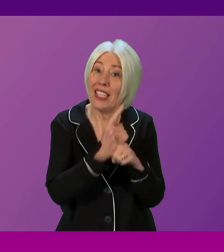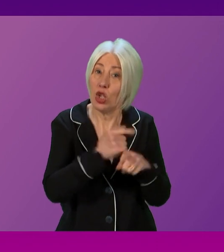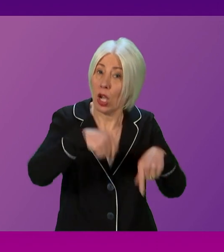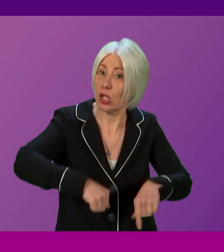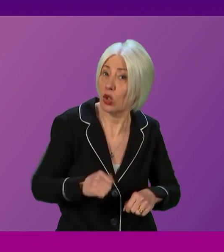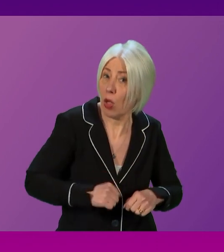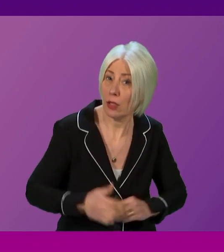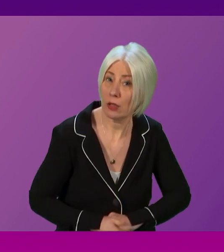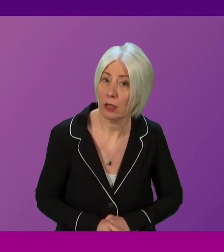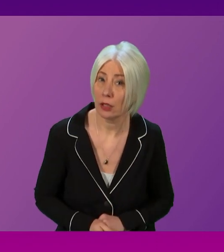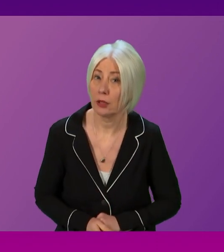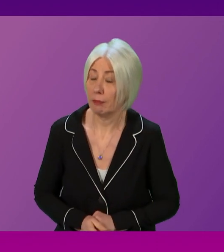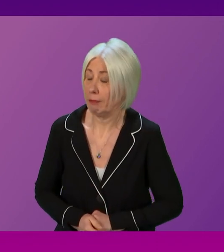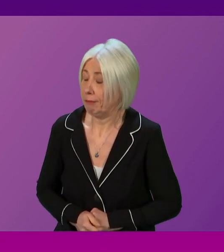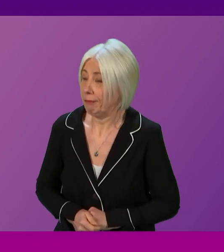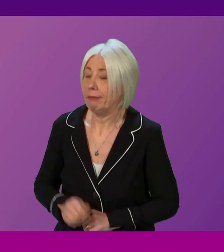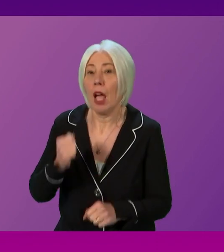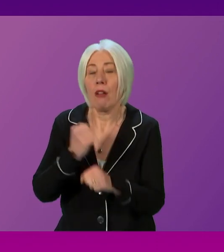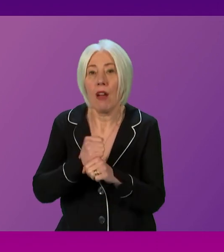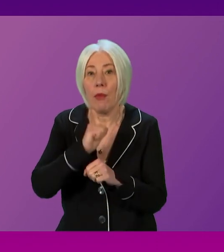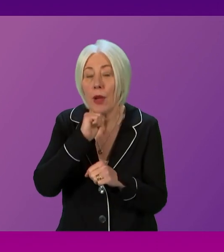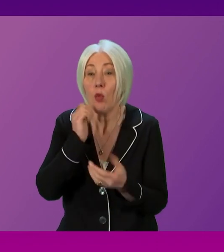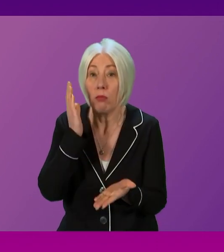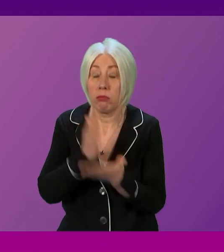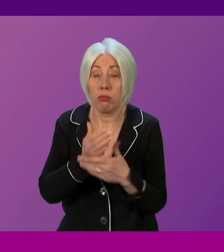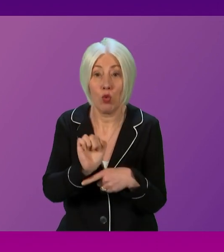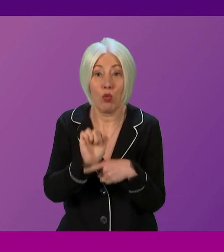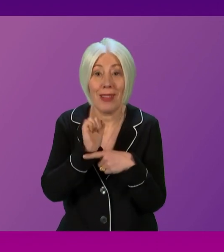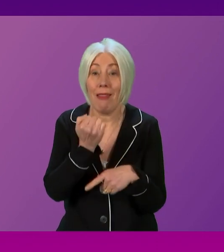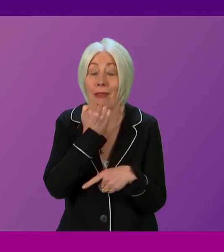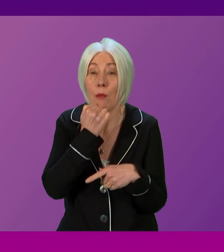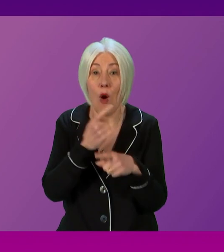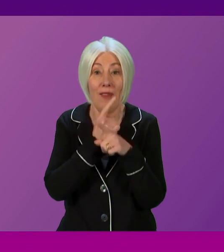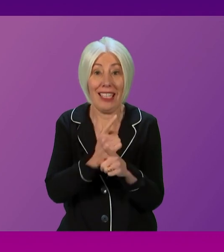The Government will act to protect teacher numbers. This Government has a commitment